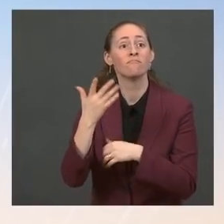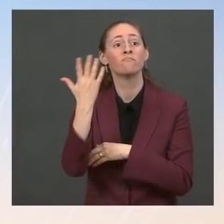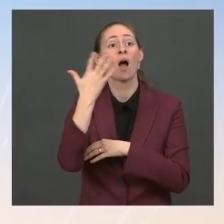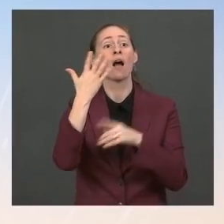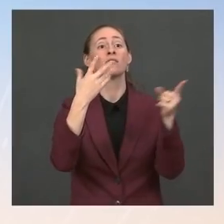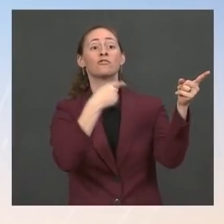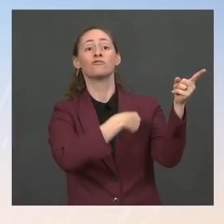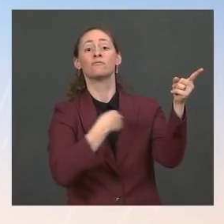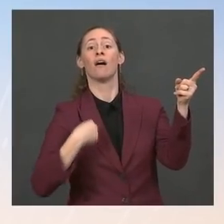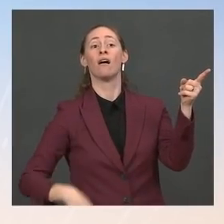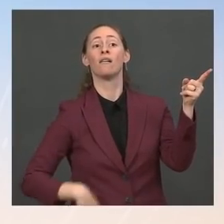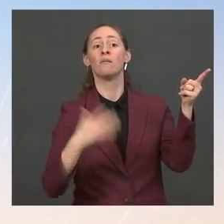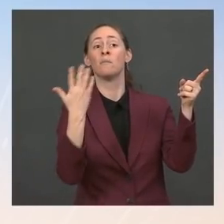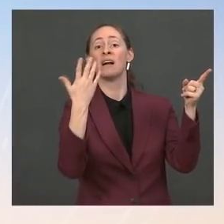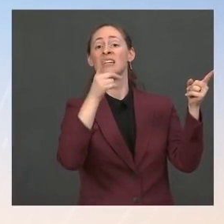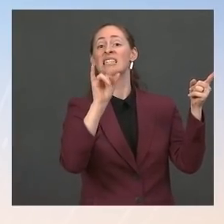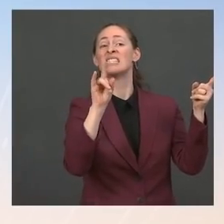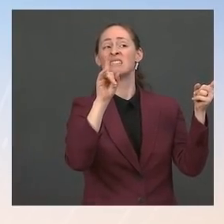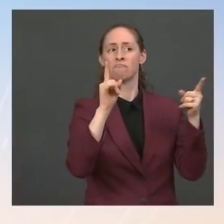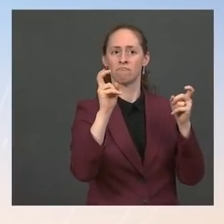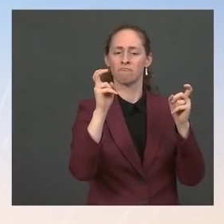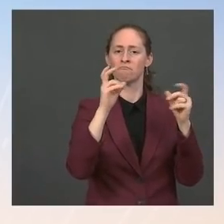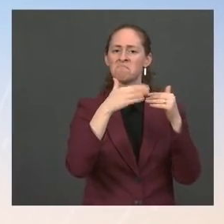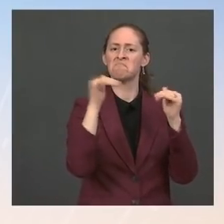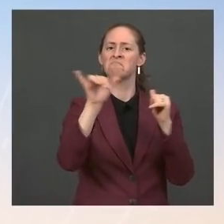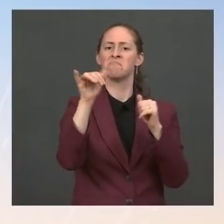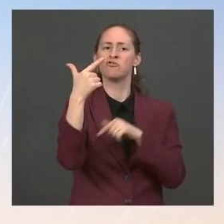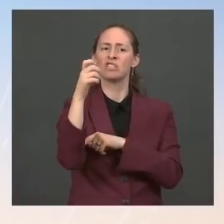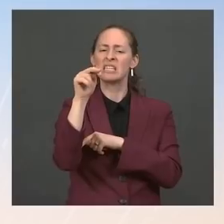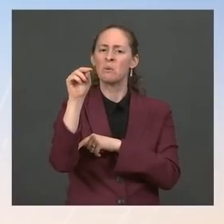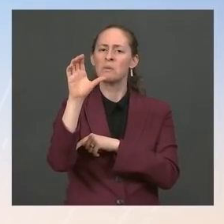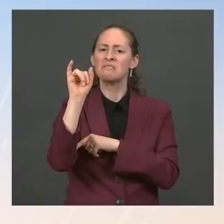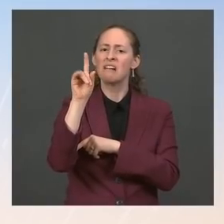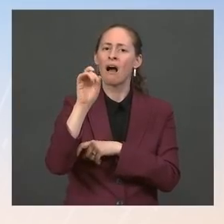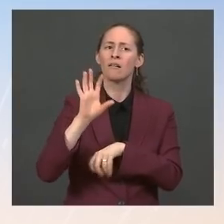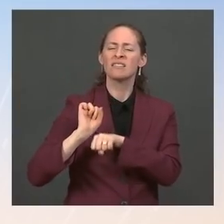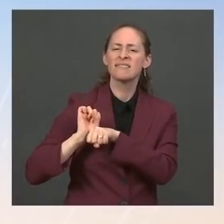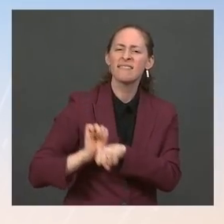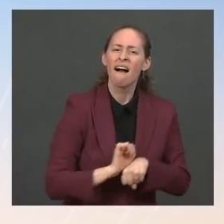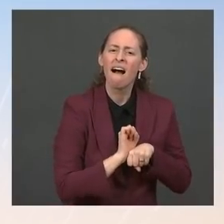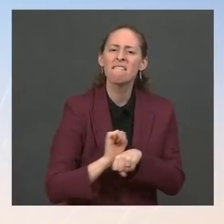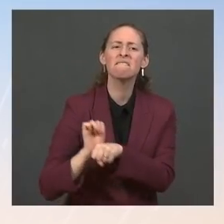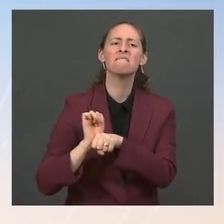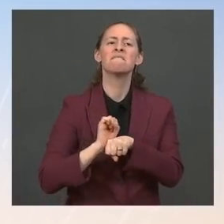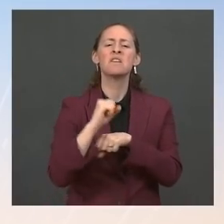is that something that the President is going to bring up with Xi Jinping? And is that something the President will hold up